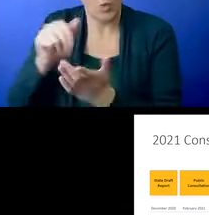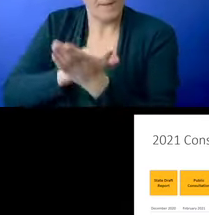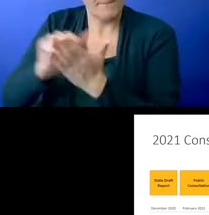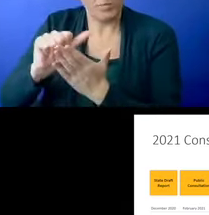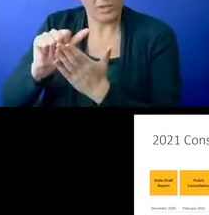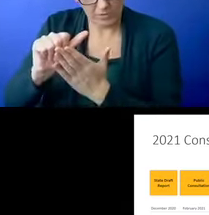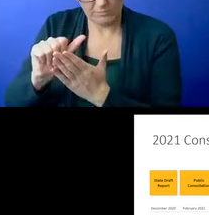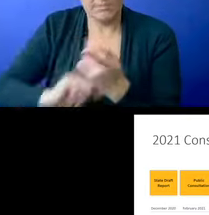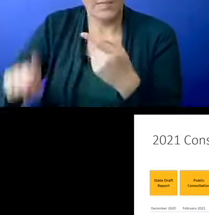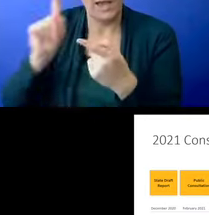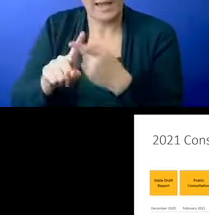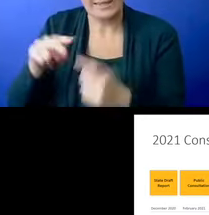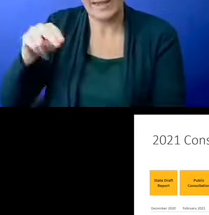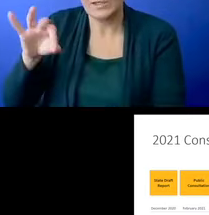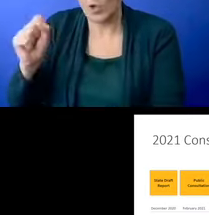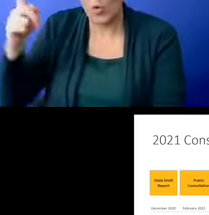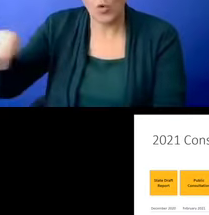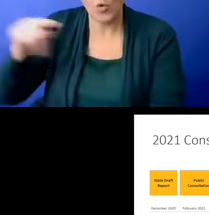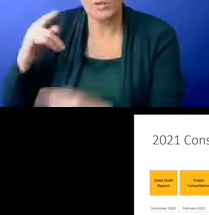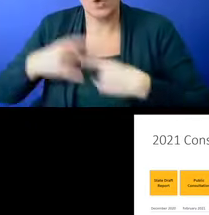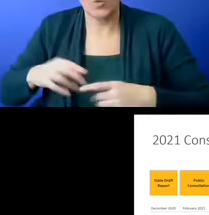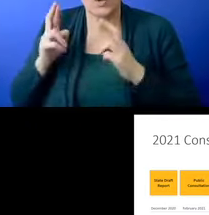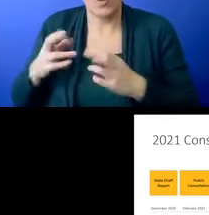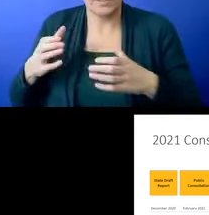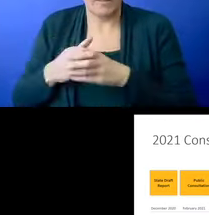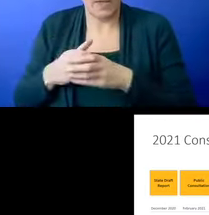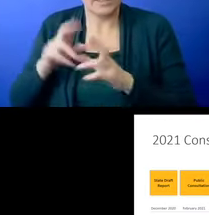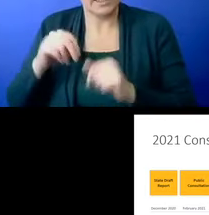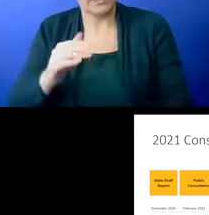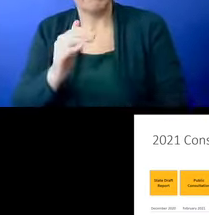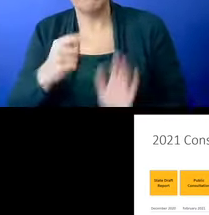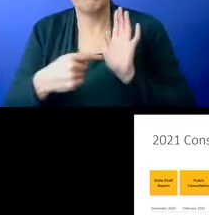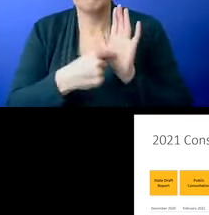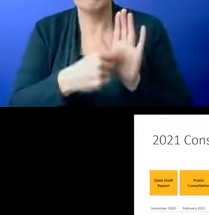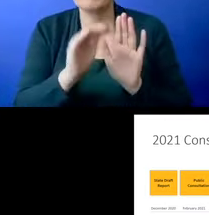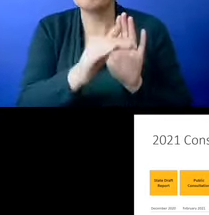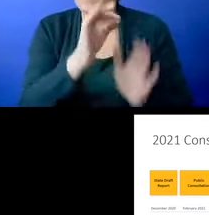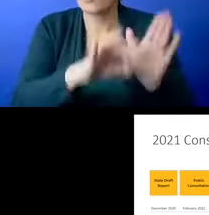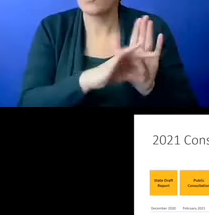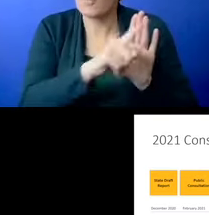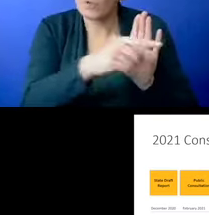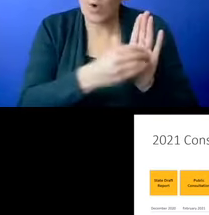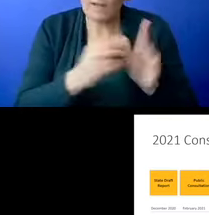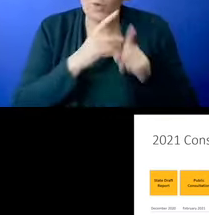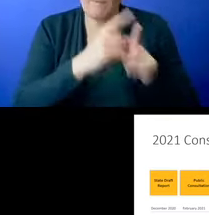Then NGOs and human rights bodies can hold the State to account for following those recommendations.